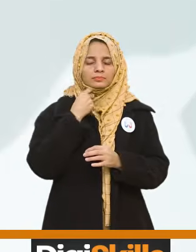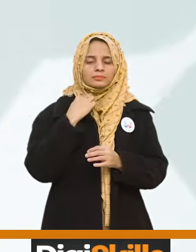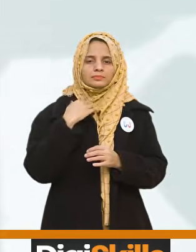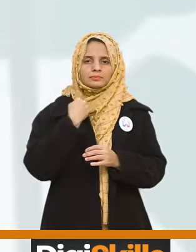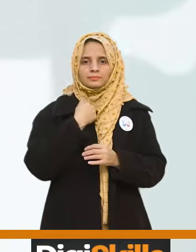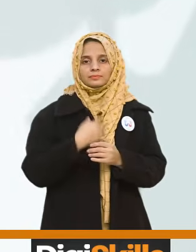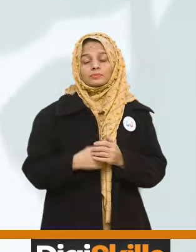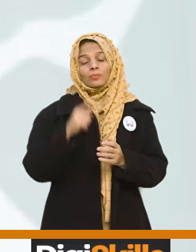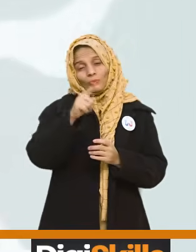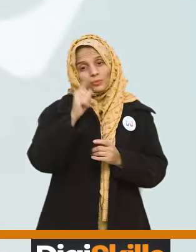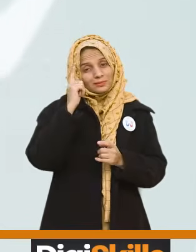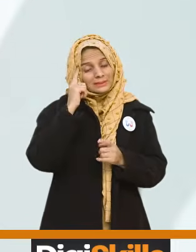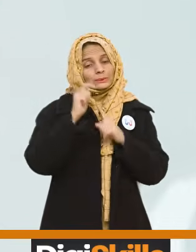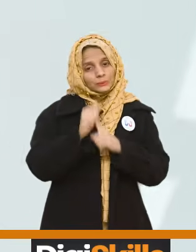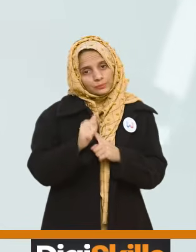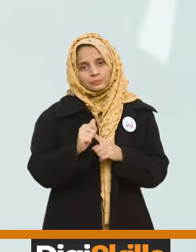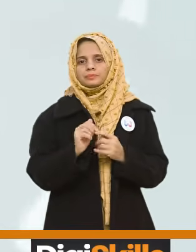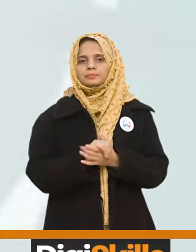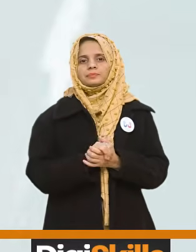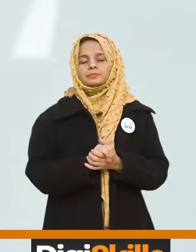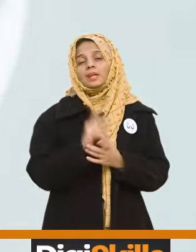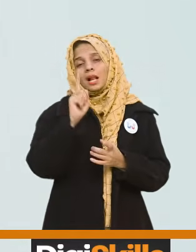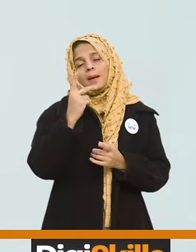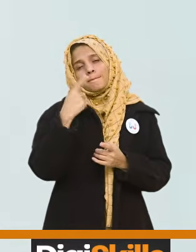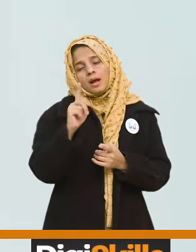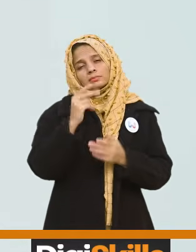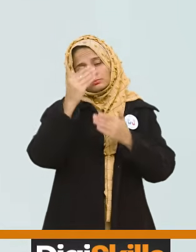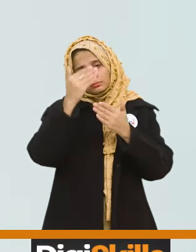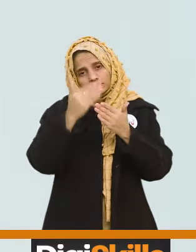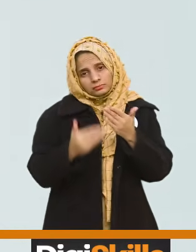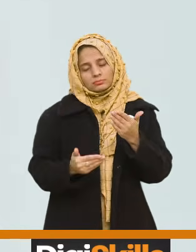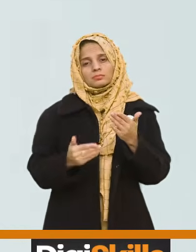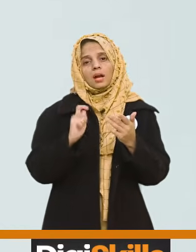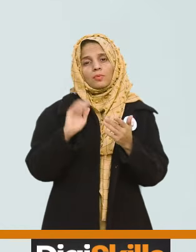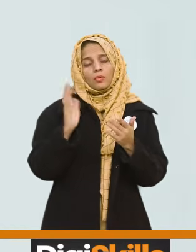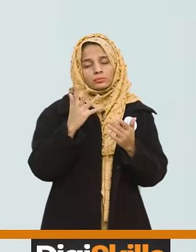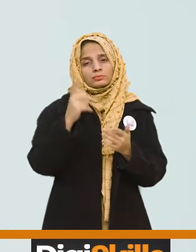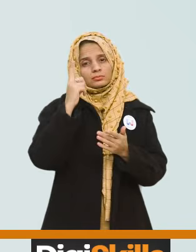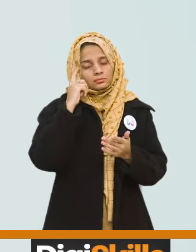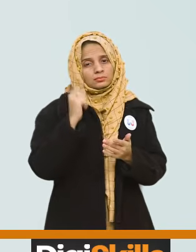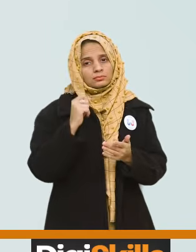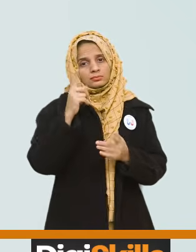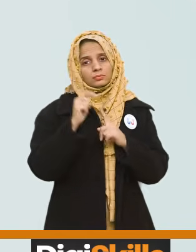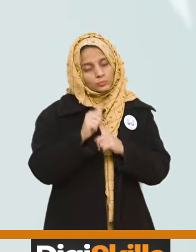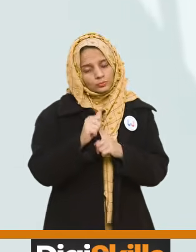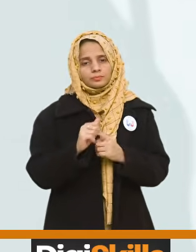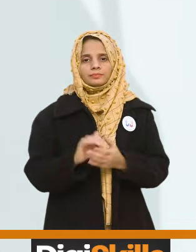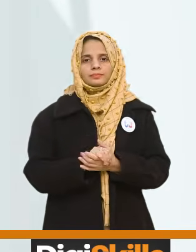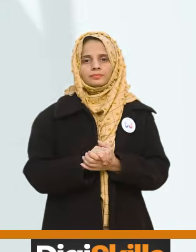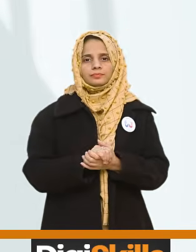So, it is necessary for you to review the Project Placement that the Employer has posted